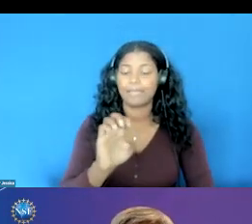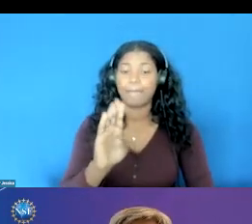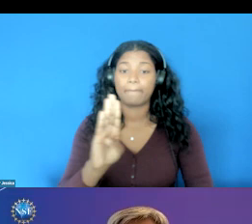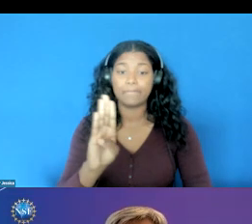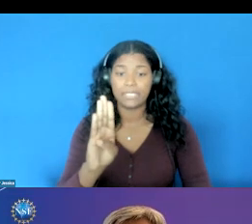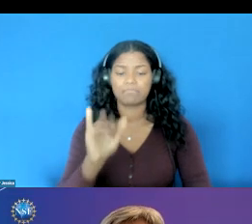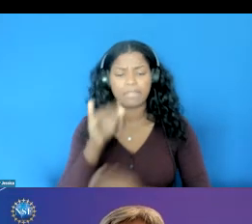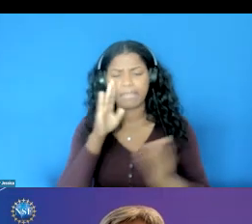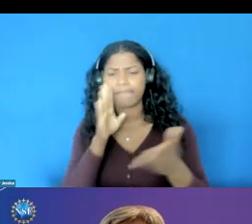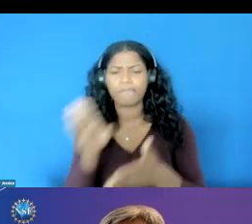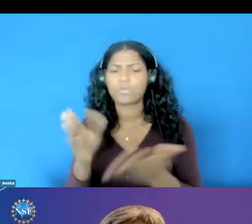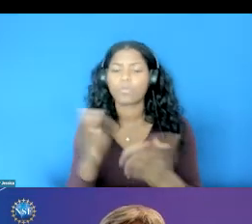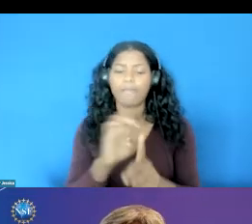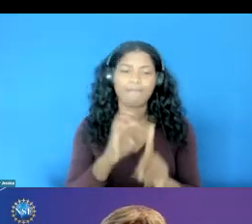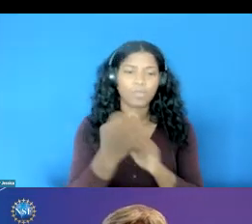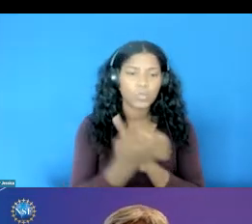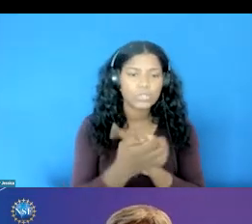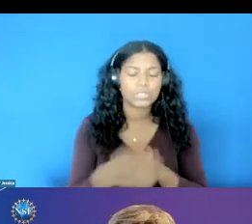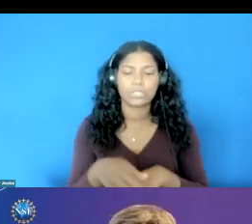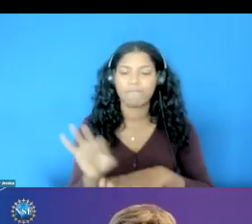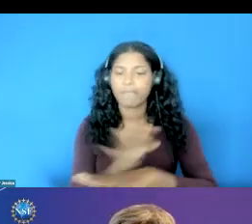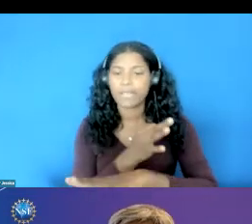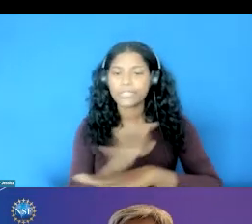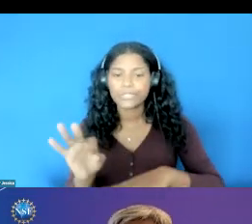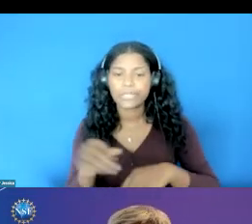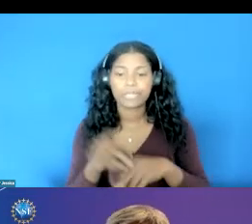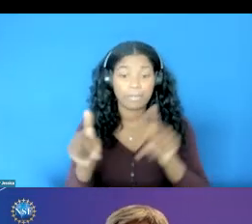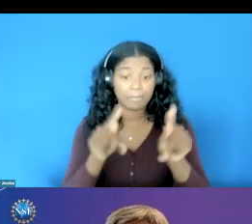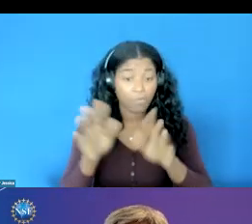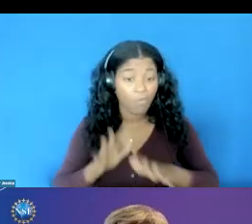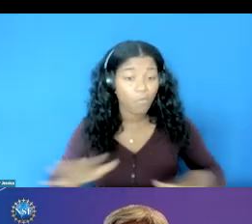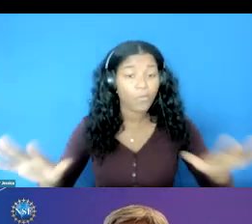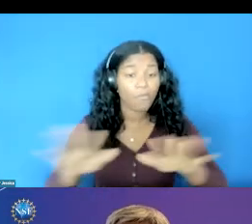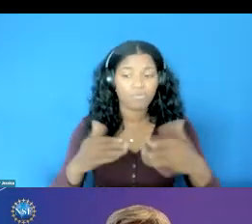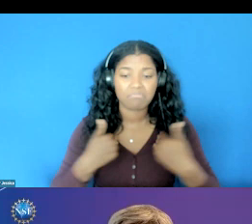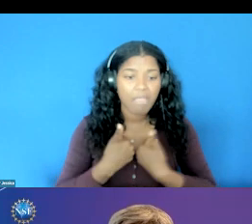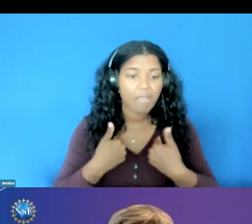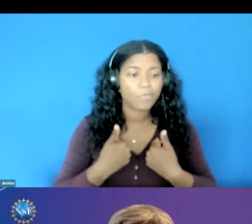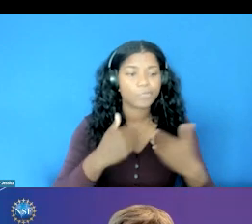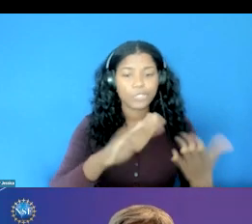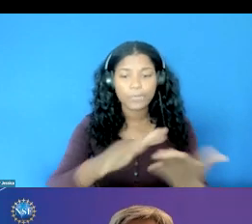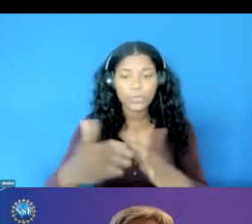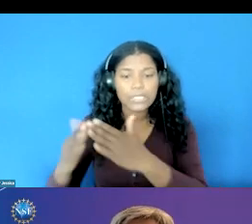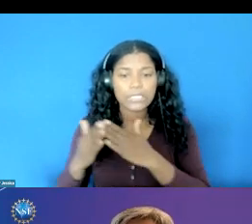functional relationships and interactions of populations, species, communities and ecosystems.